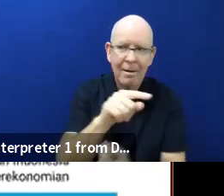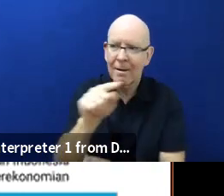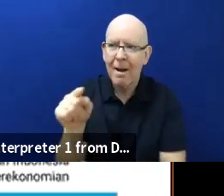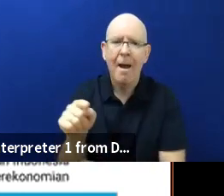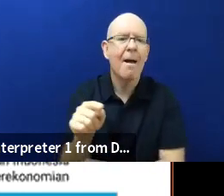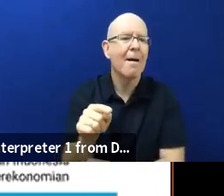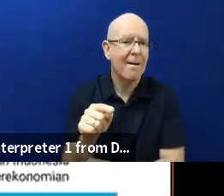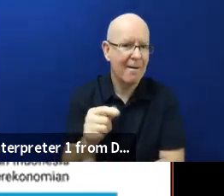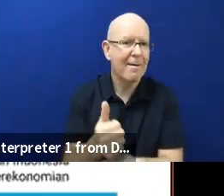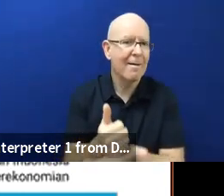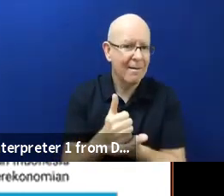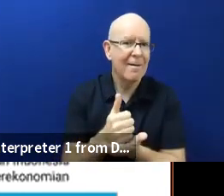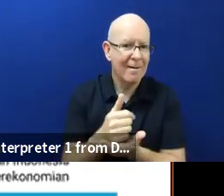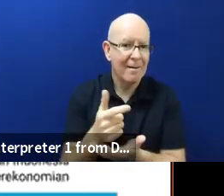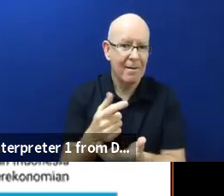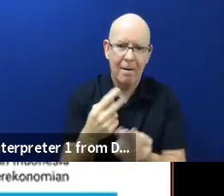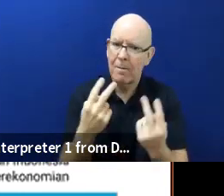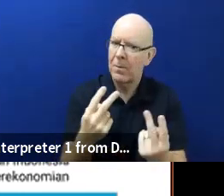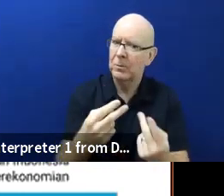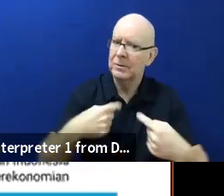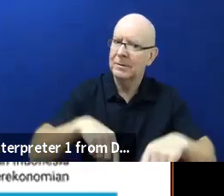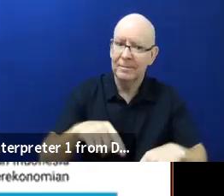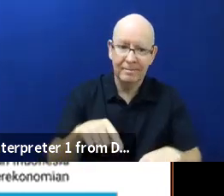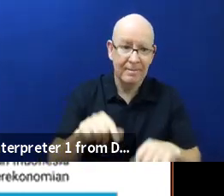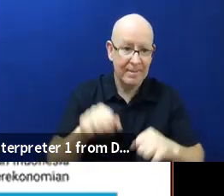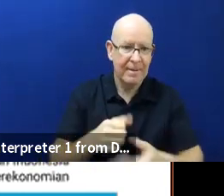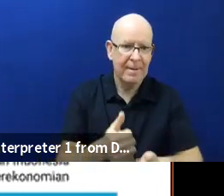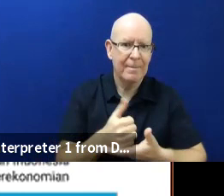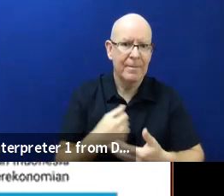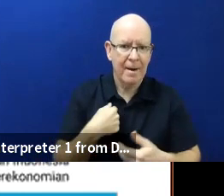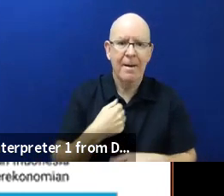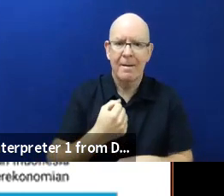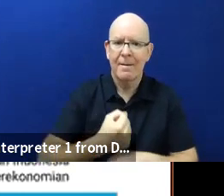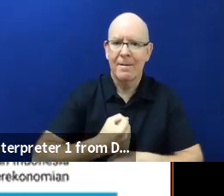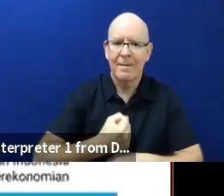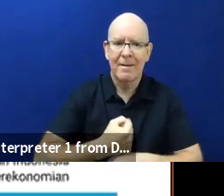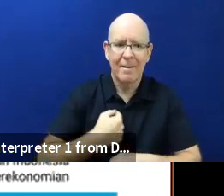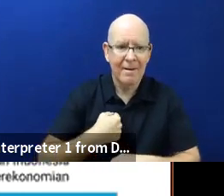Based on these examples, all three countries suggested that the best is to identify options